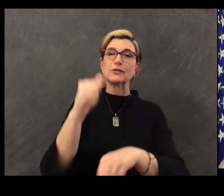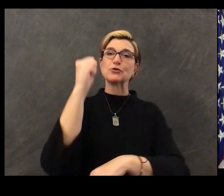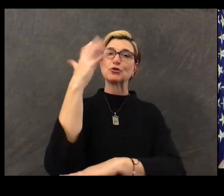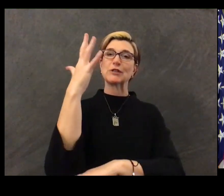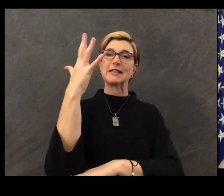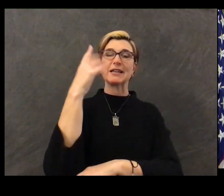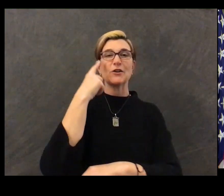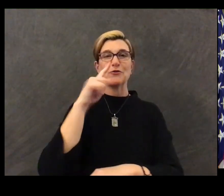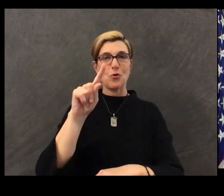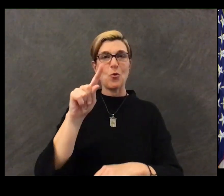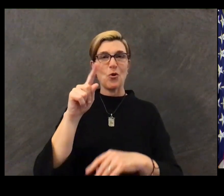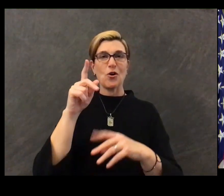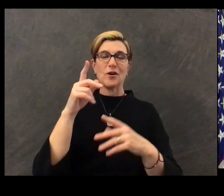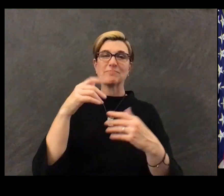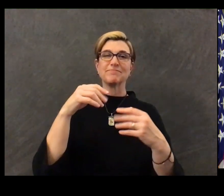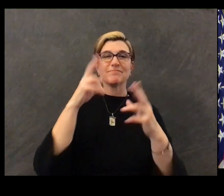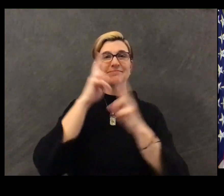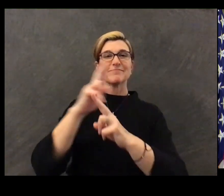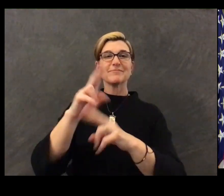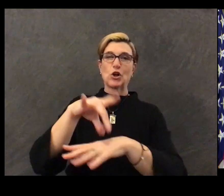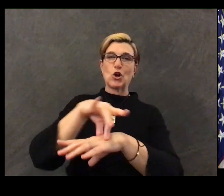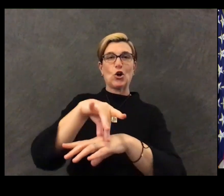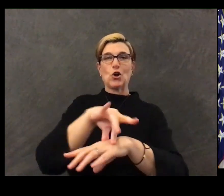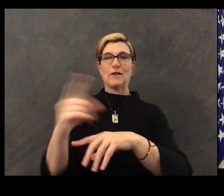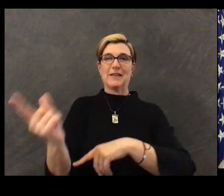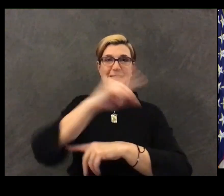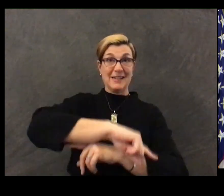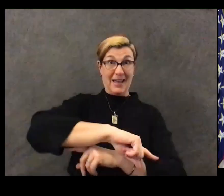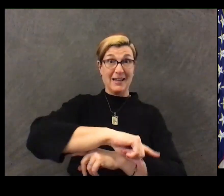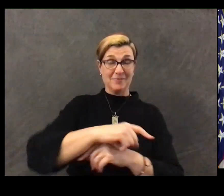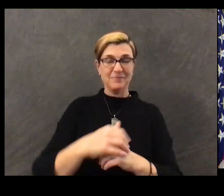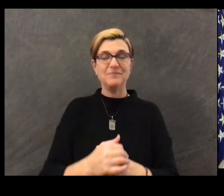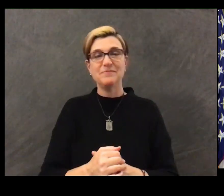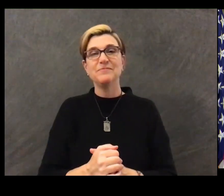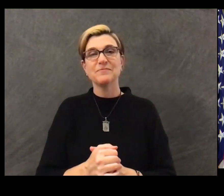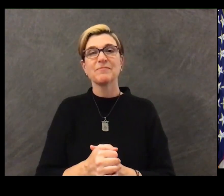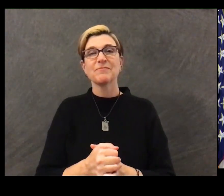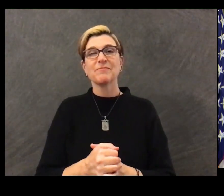announce that we will begin to reopen our national parks and public lands we